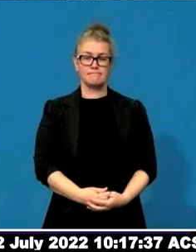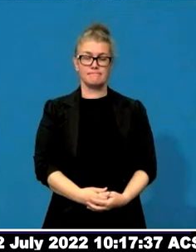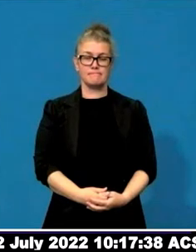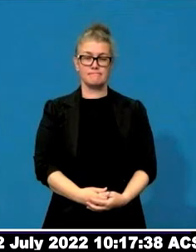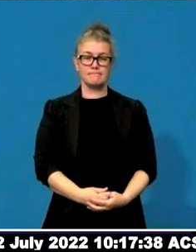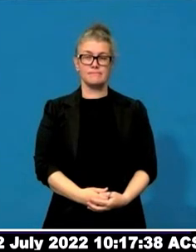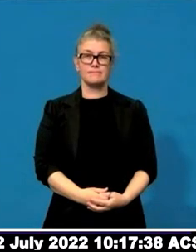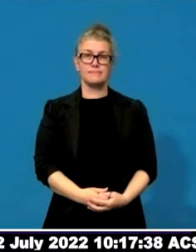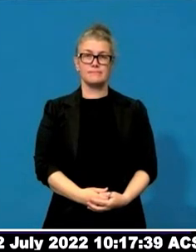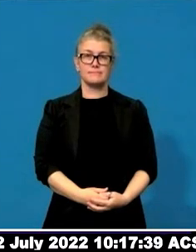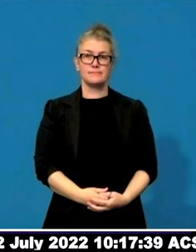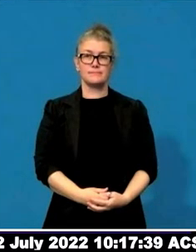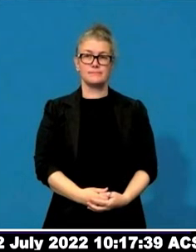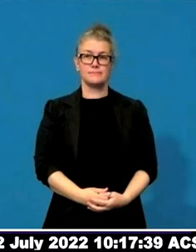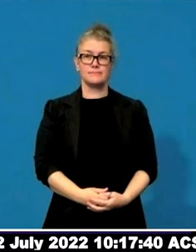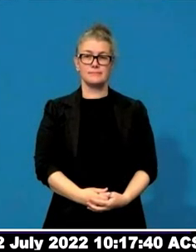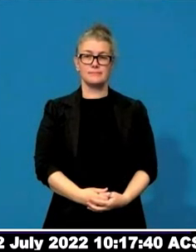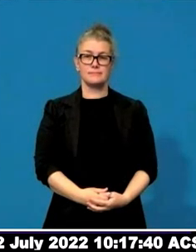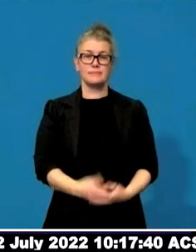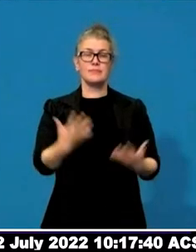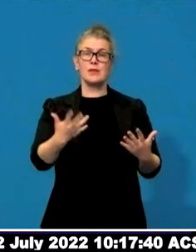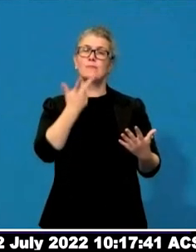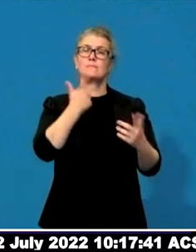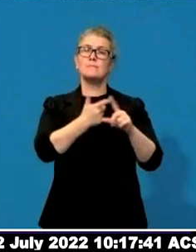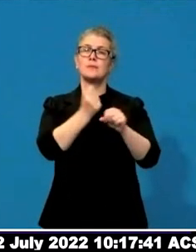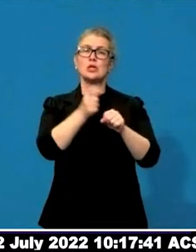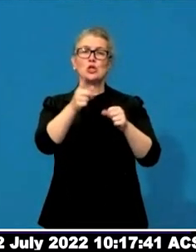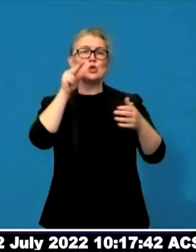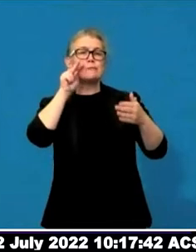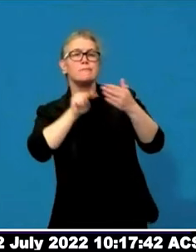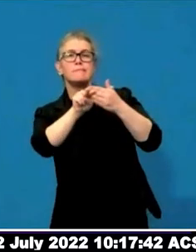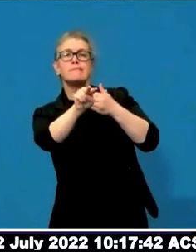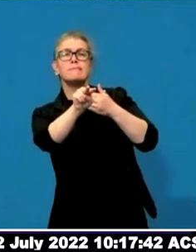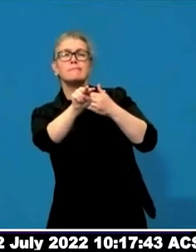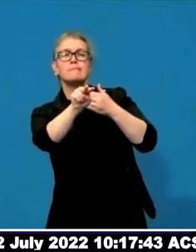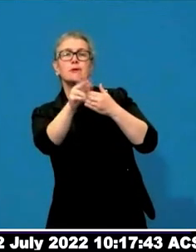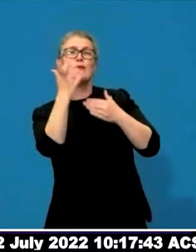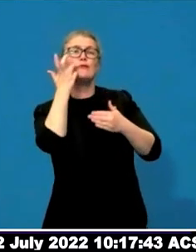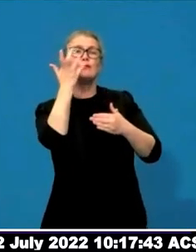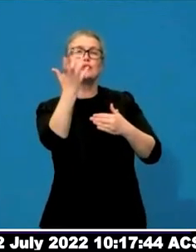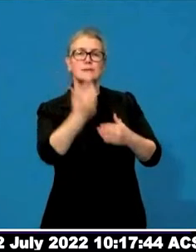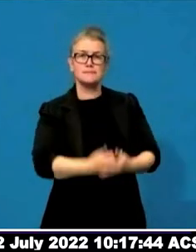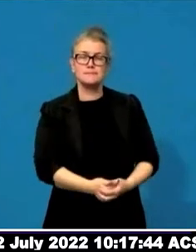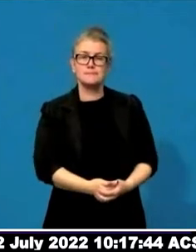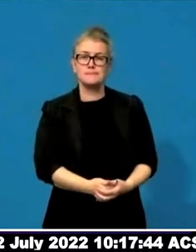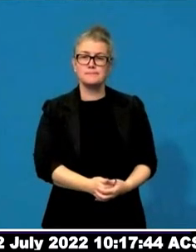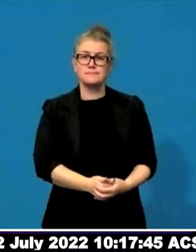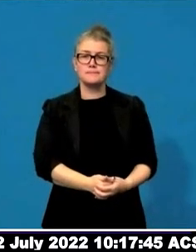Now, looking to the future, is there – are there things